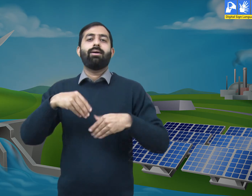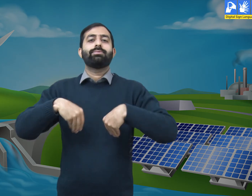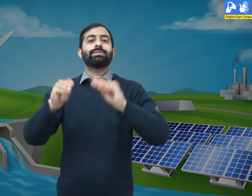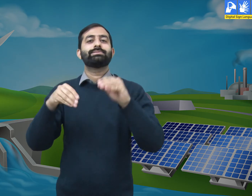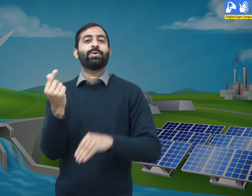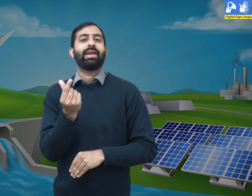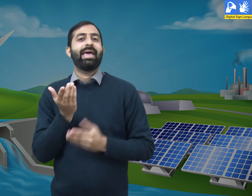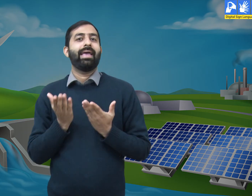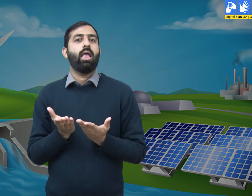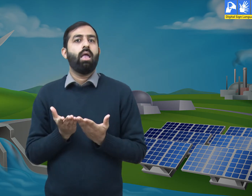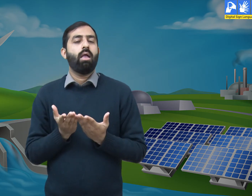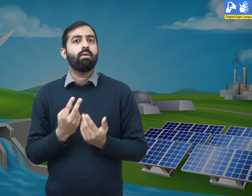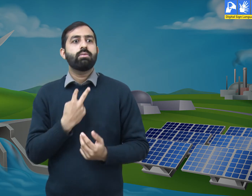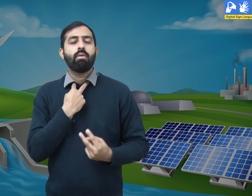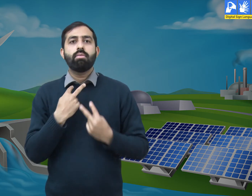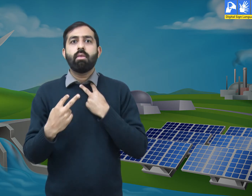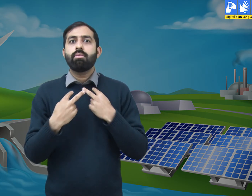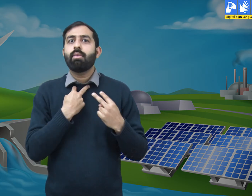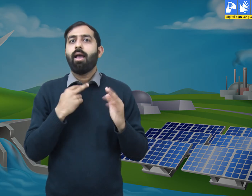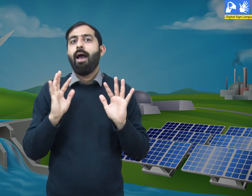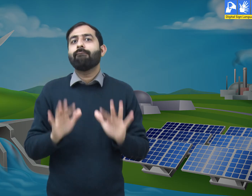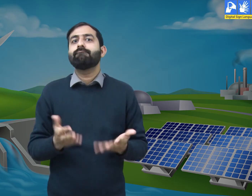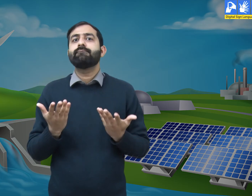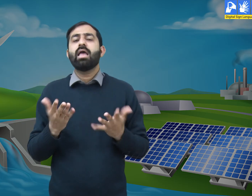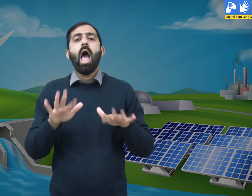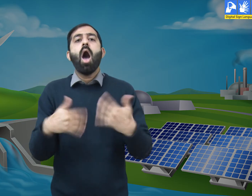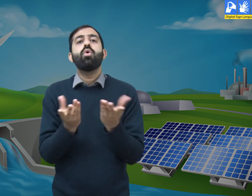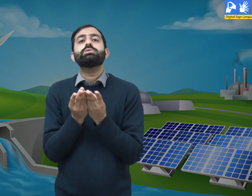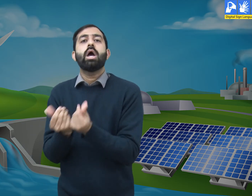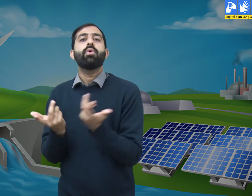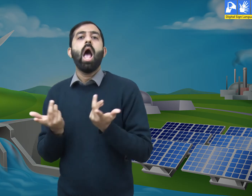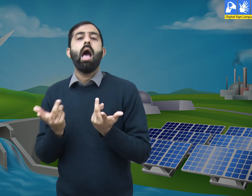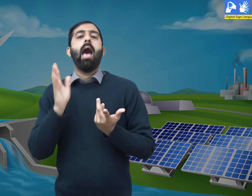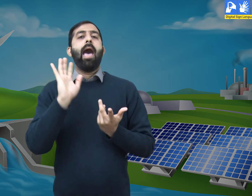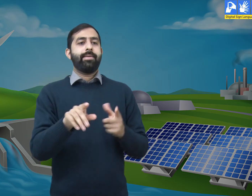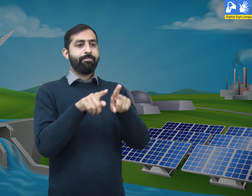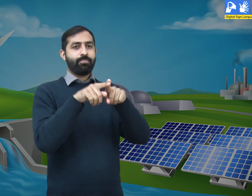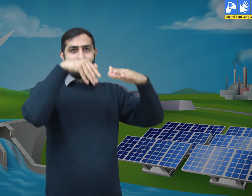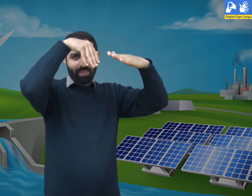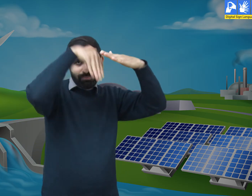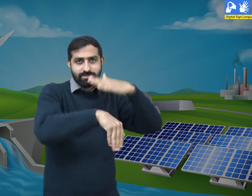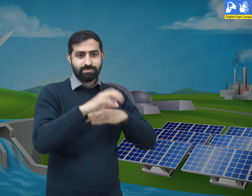and animals otherwise it will lead to limited sources of energy.